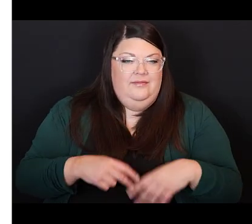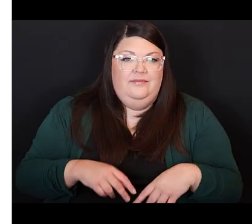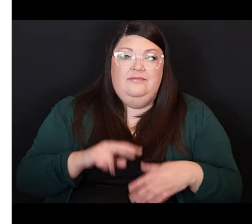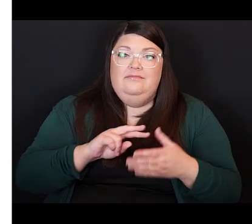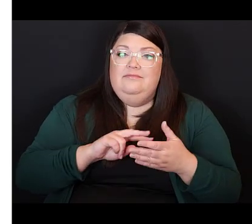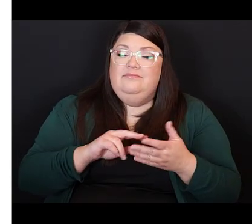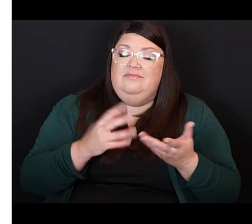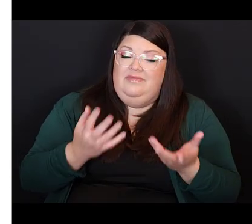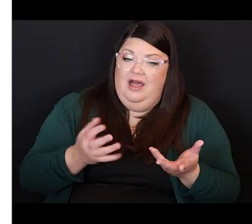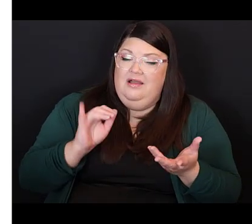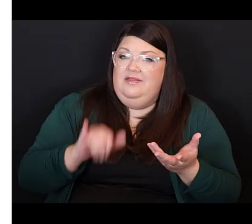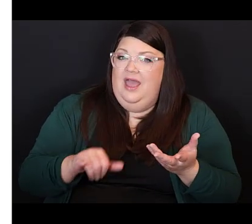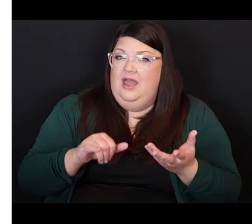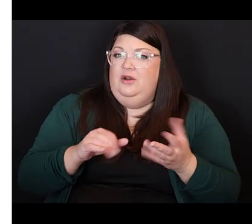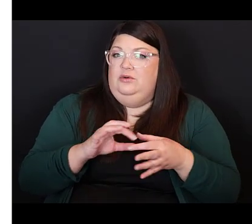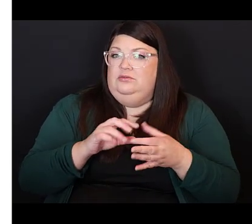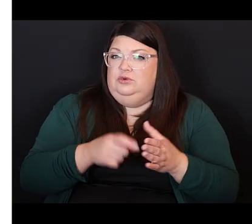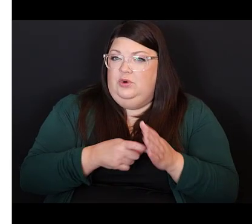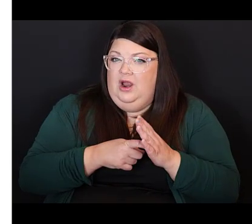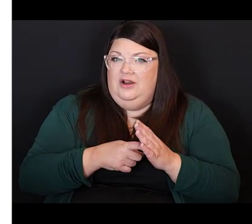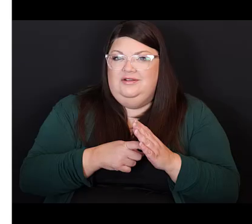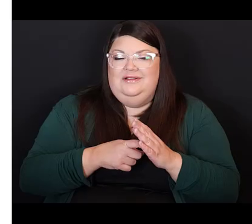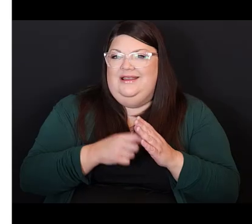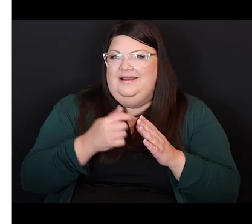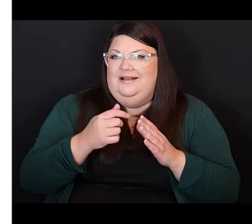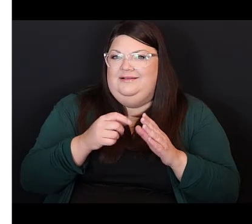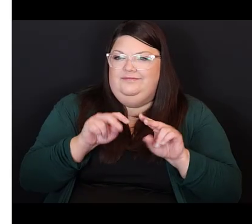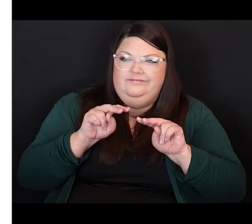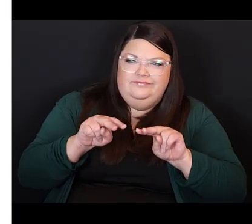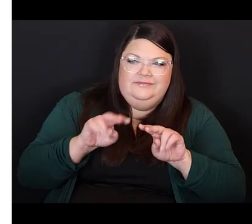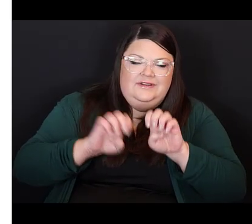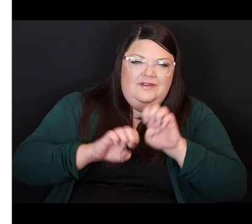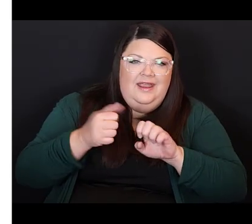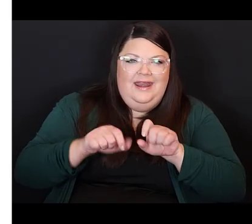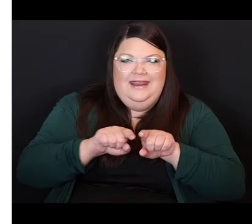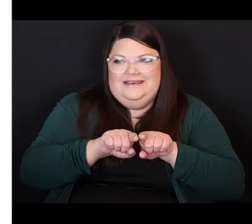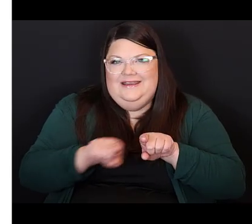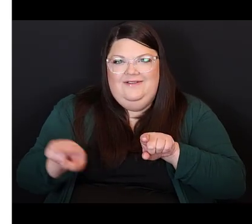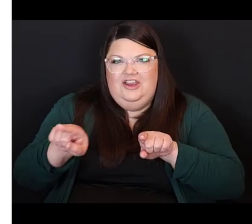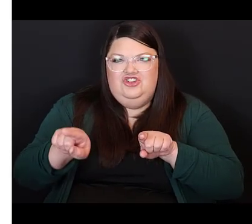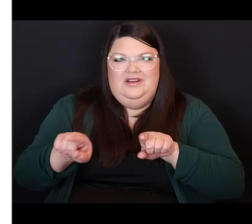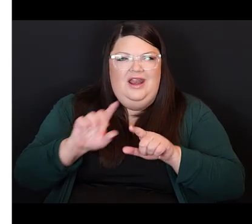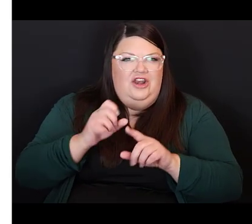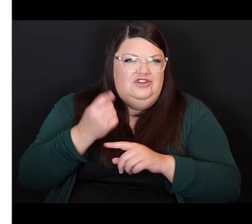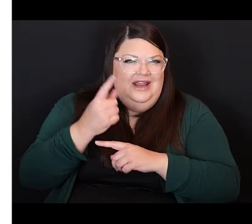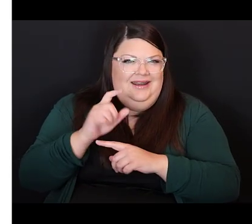includes identifying any deviations and understanding their impact on outcomes.